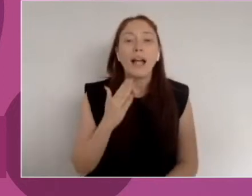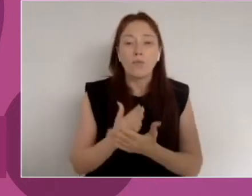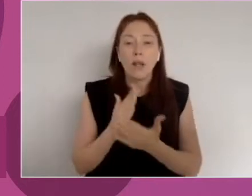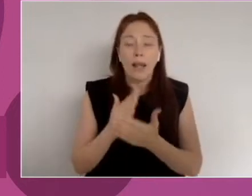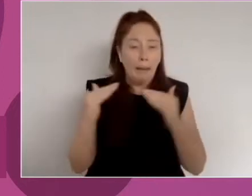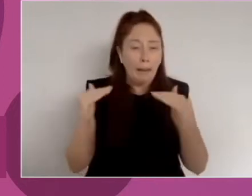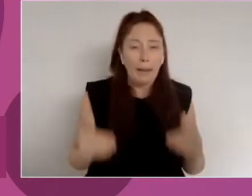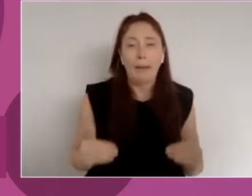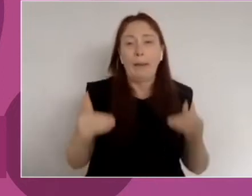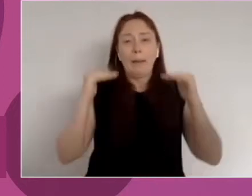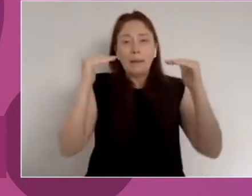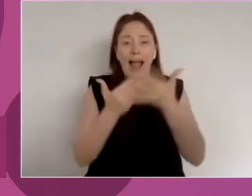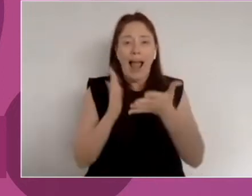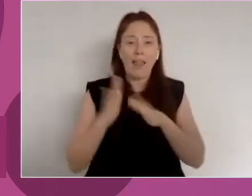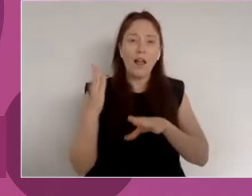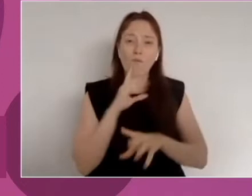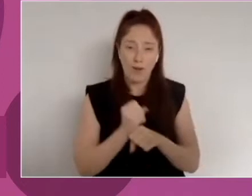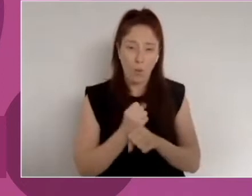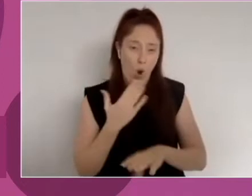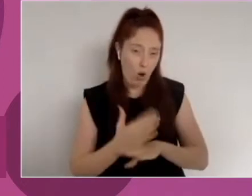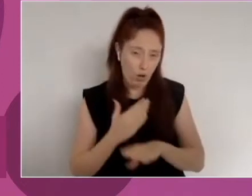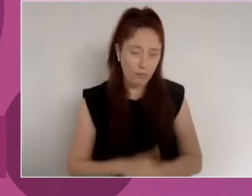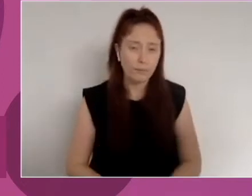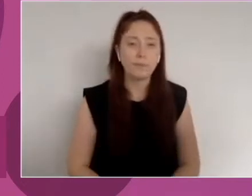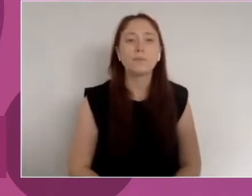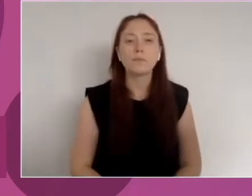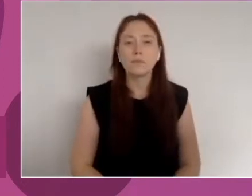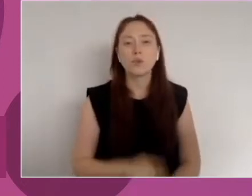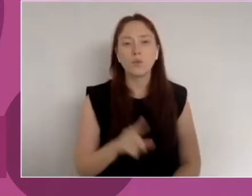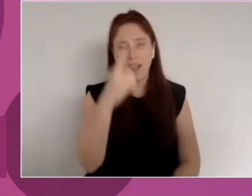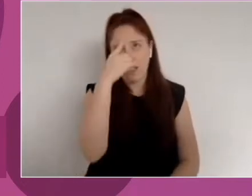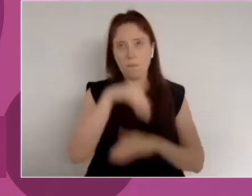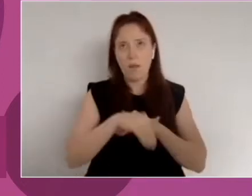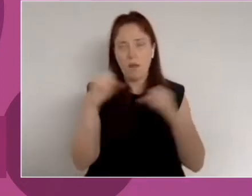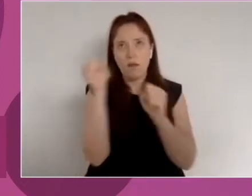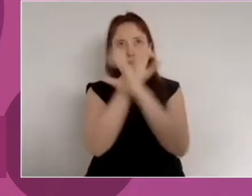Government. But if we can really take ourselves into that, it also changes the way that we really